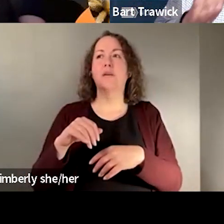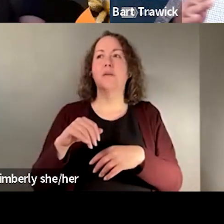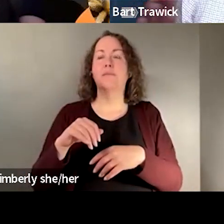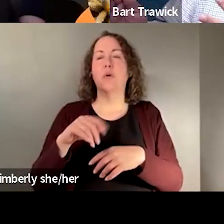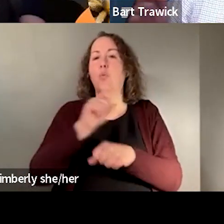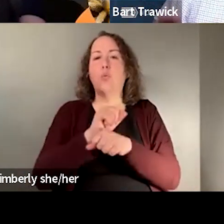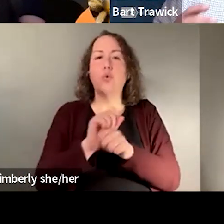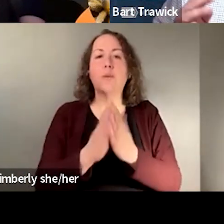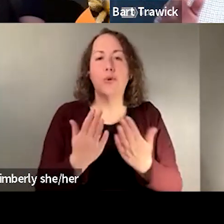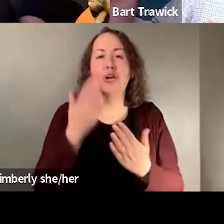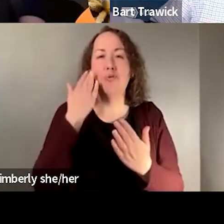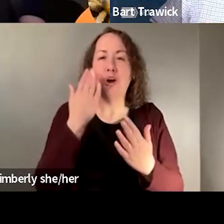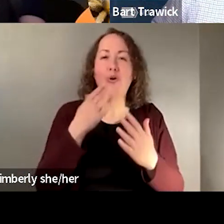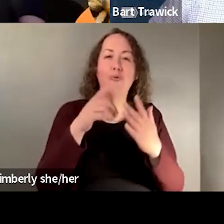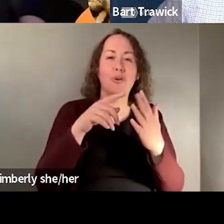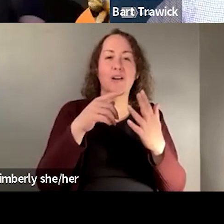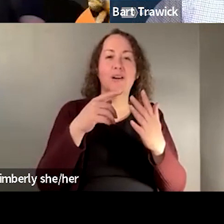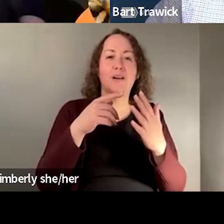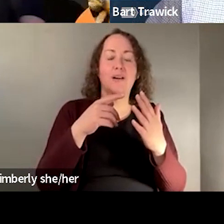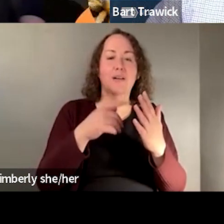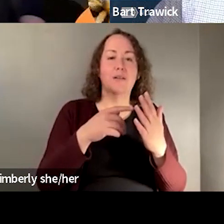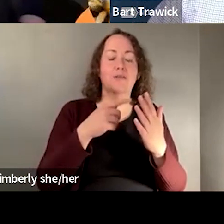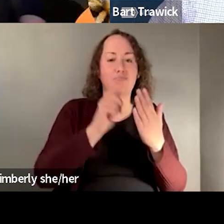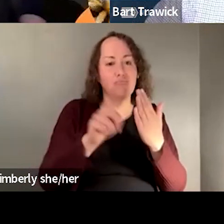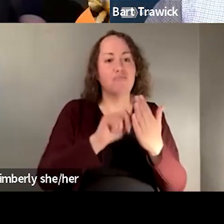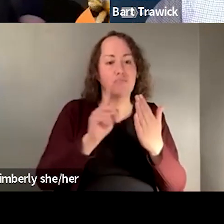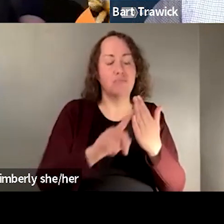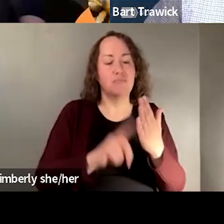you kind of experience what the process is like.